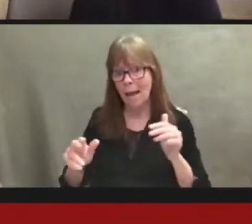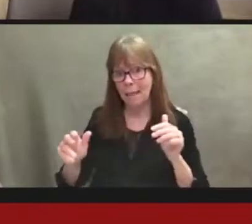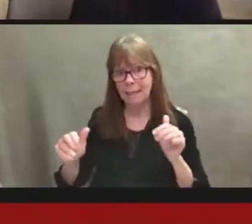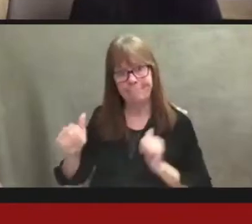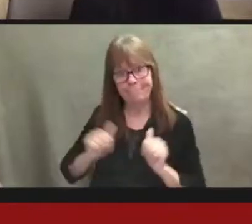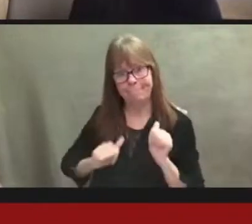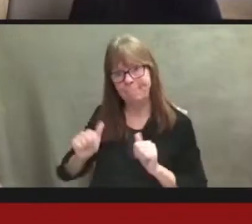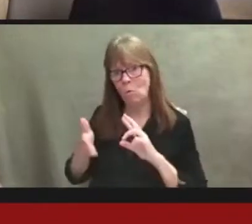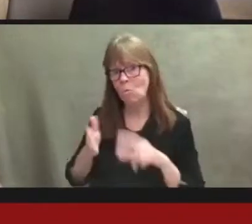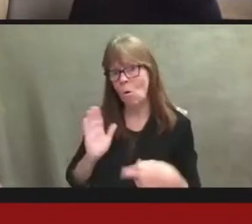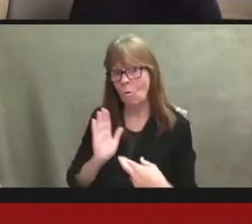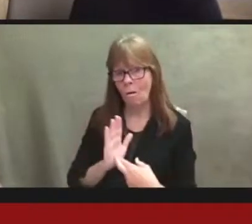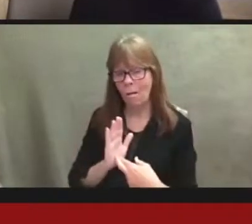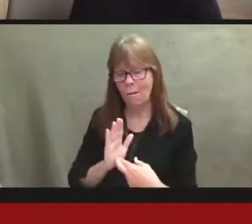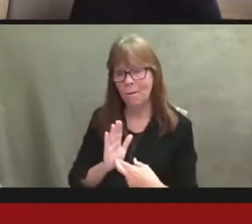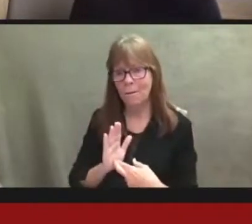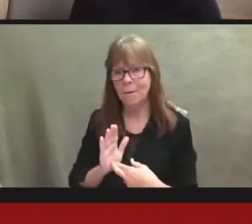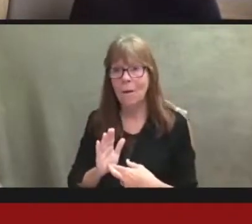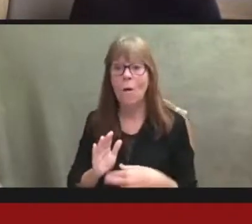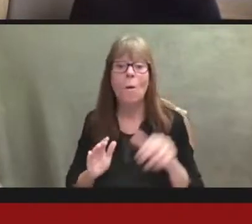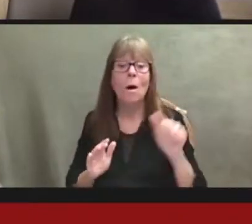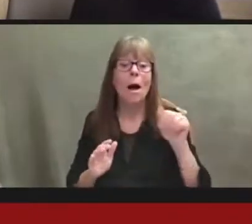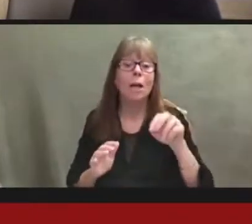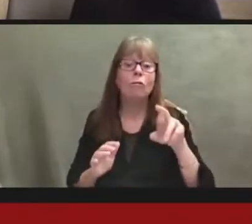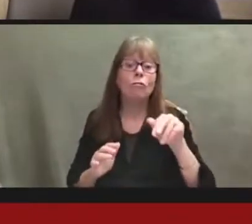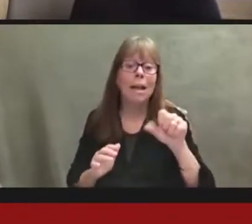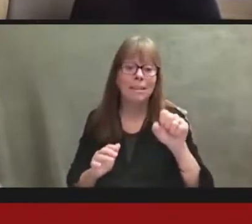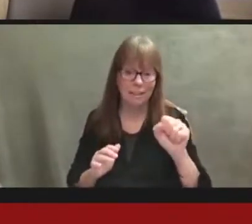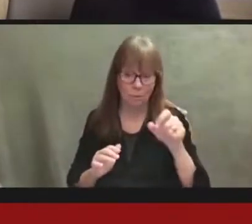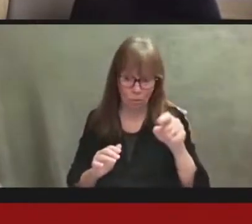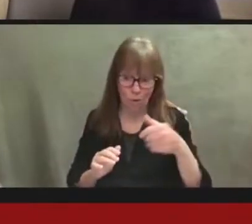So that holds for you too Andres I know you have acting aspiration.